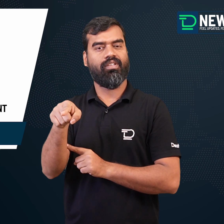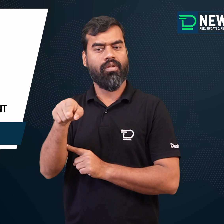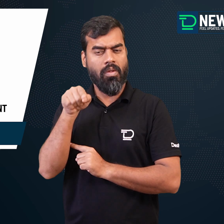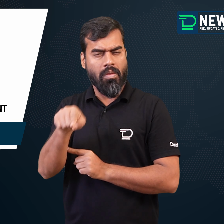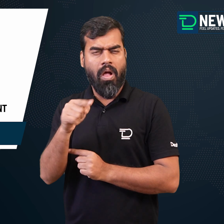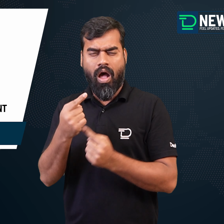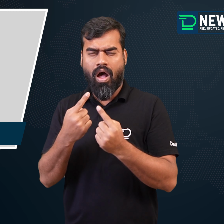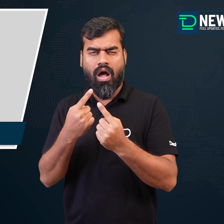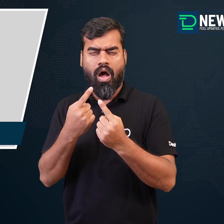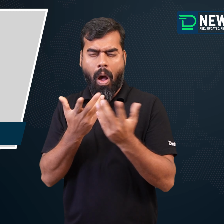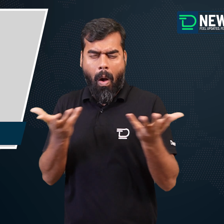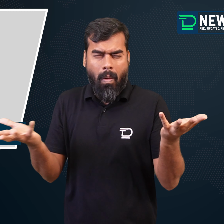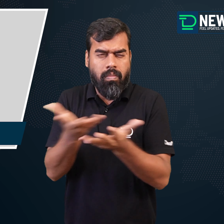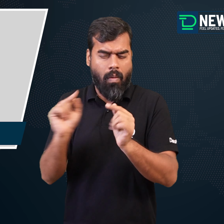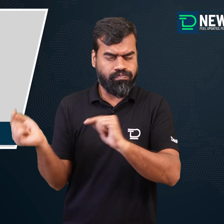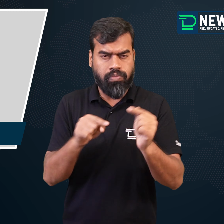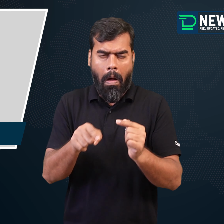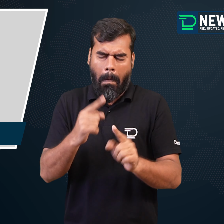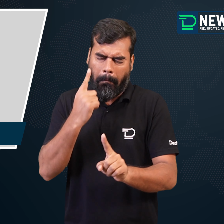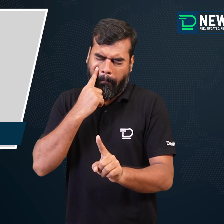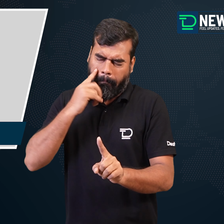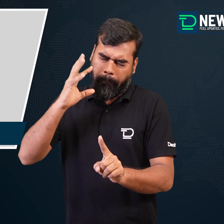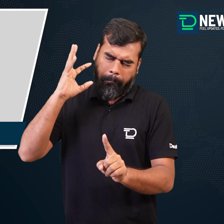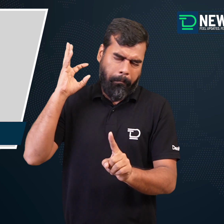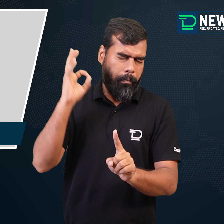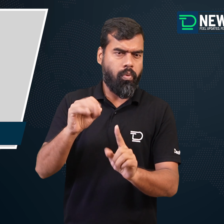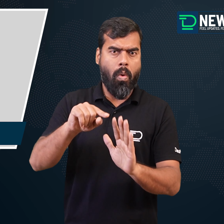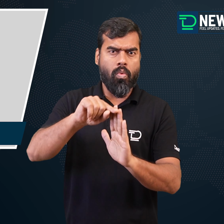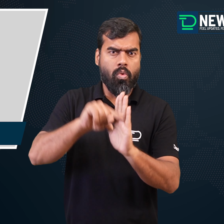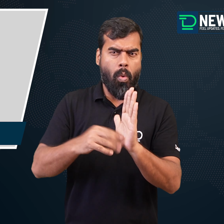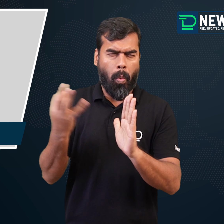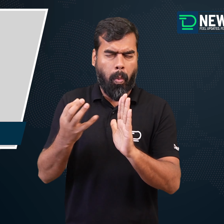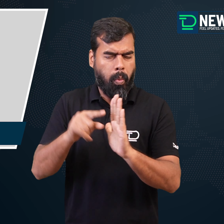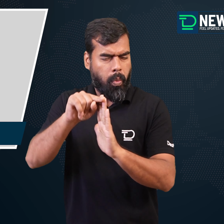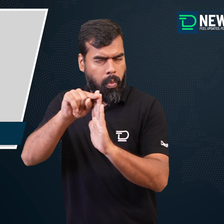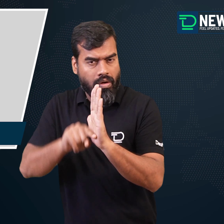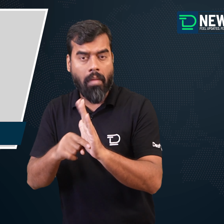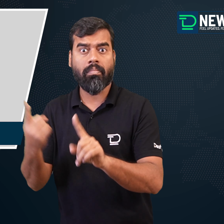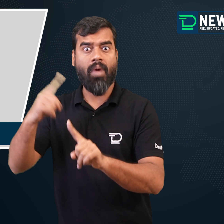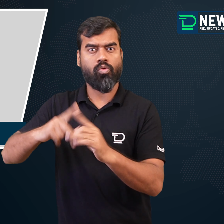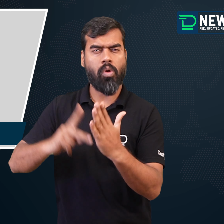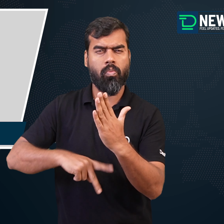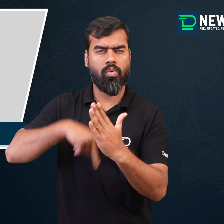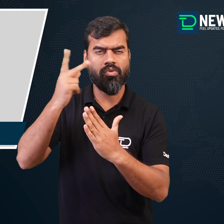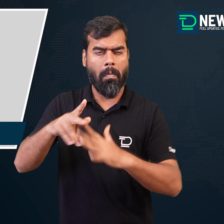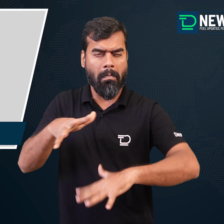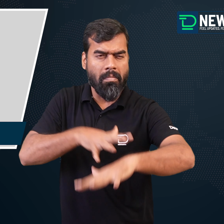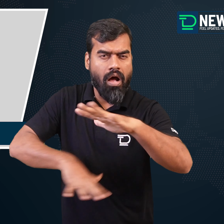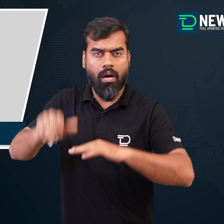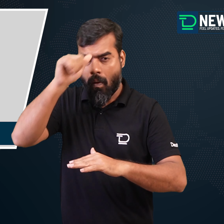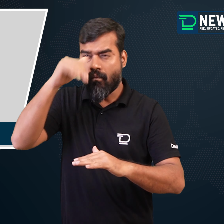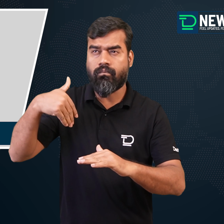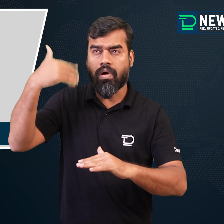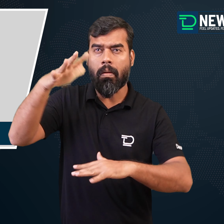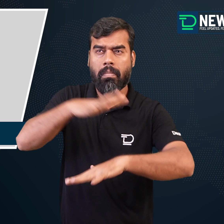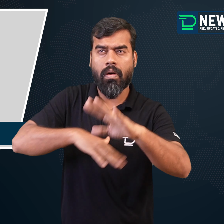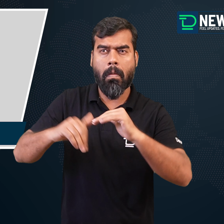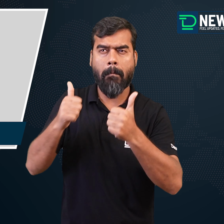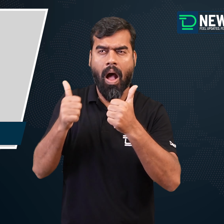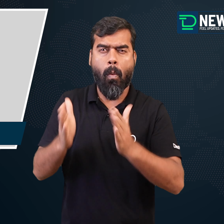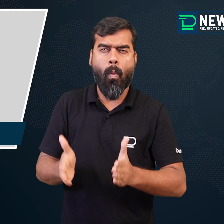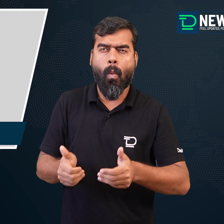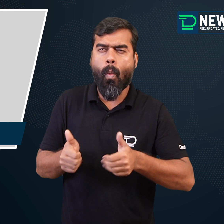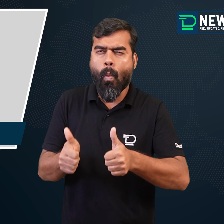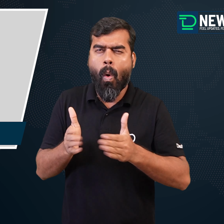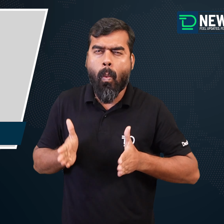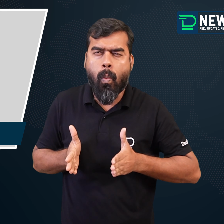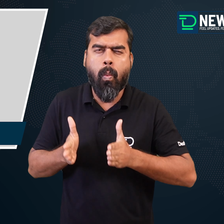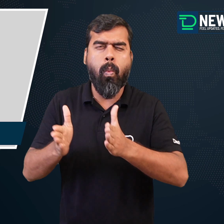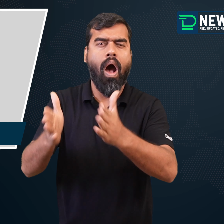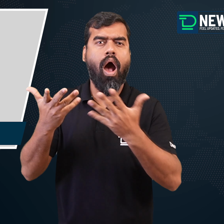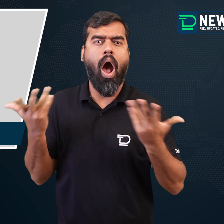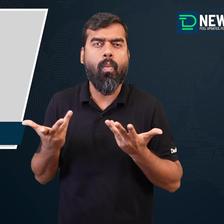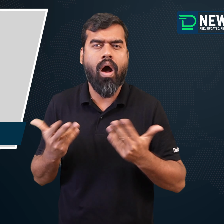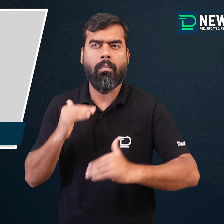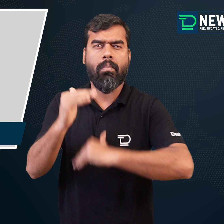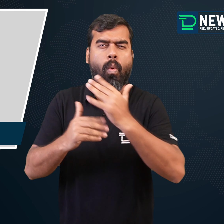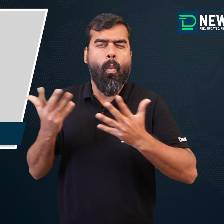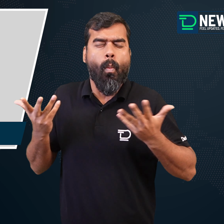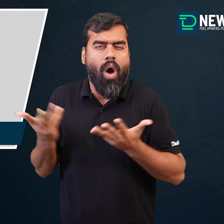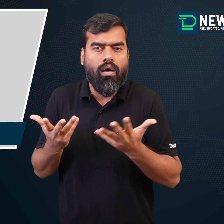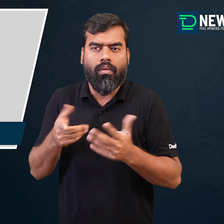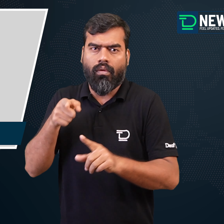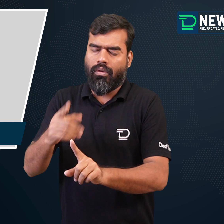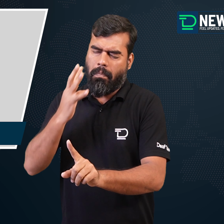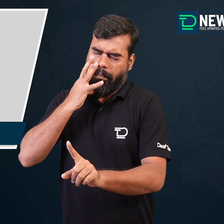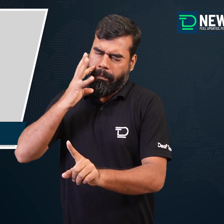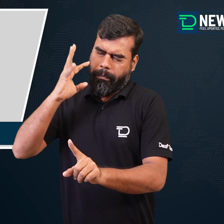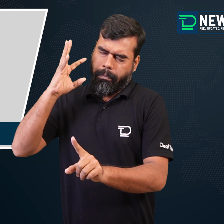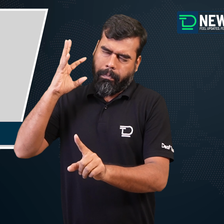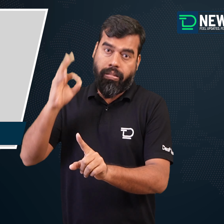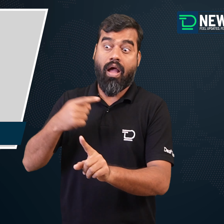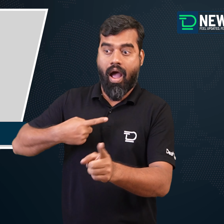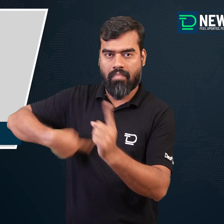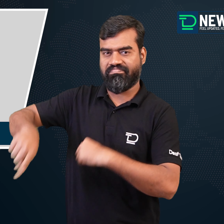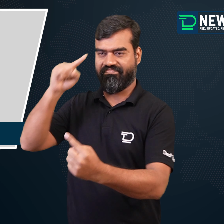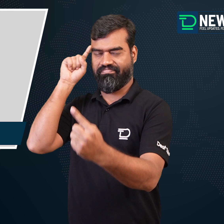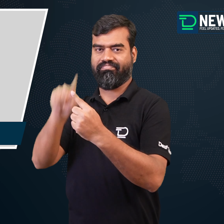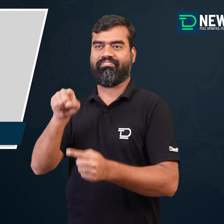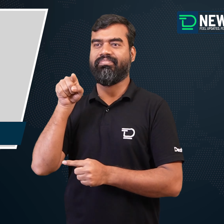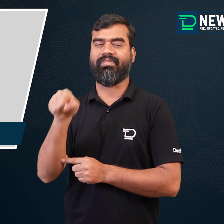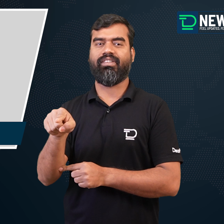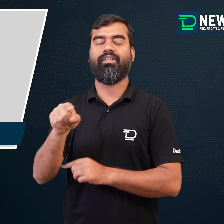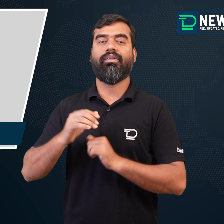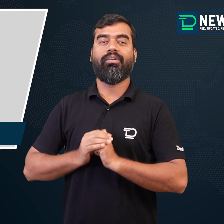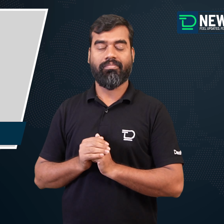agree that it is very important to discuss the policies and programs that will shape the future of the country.